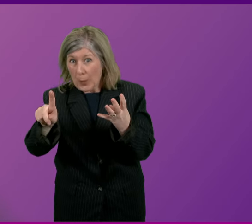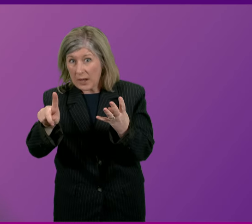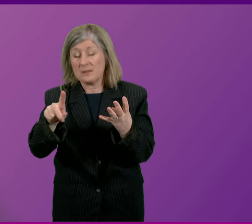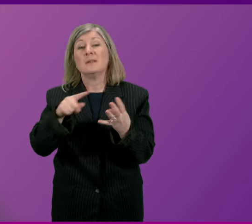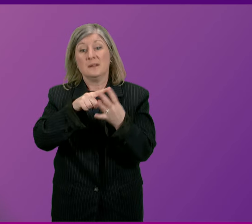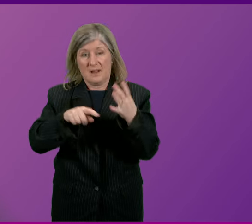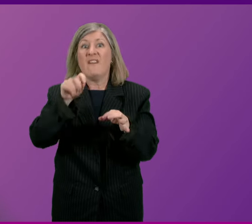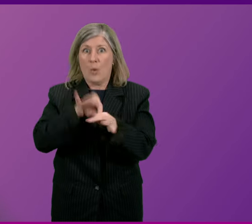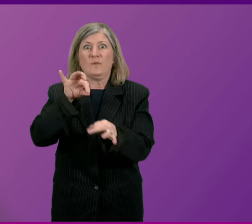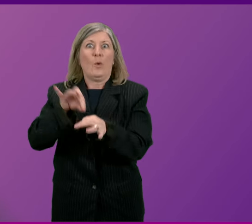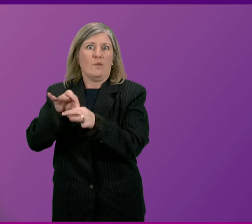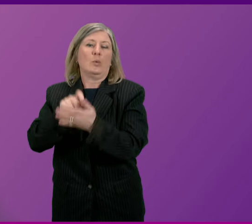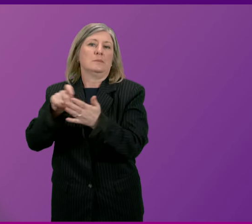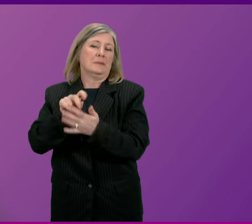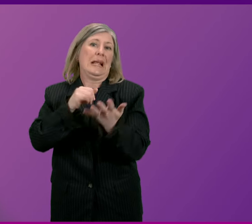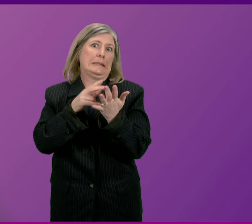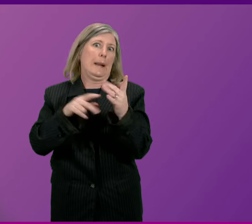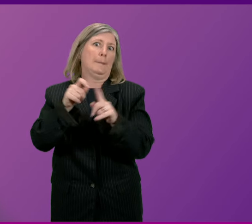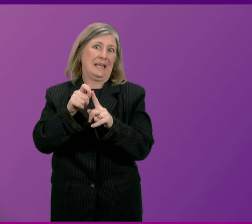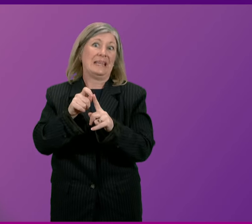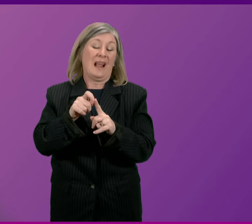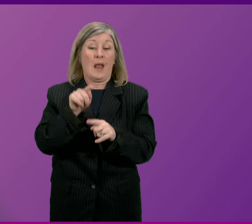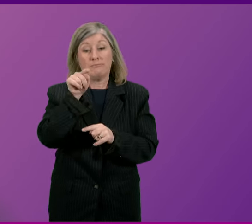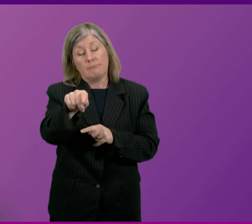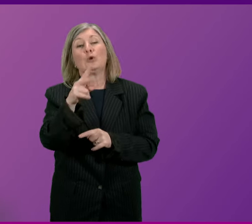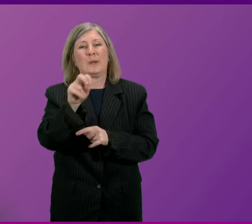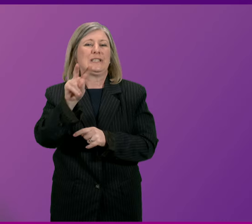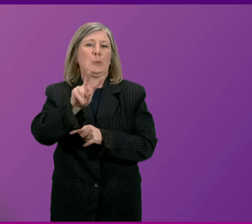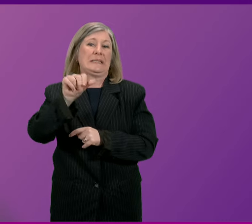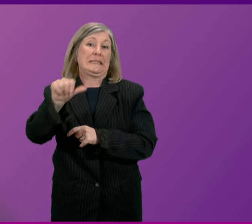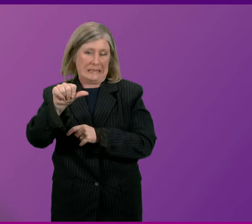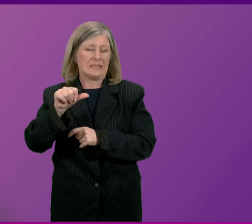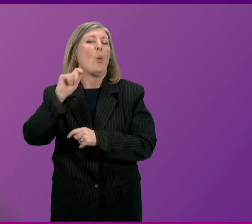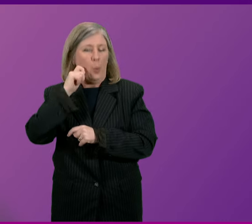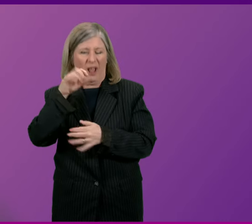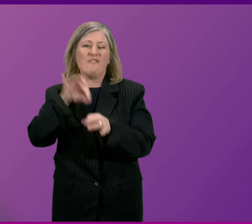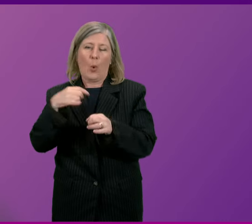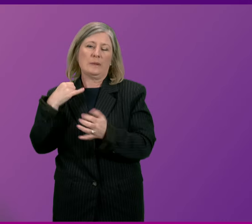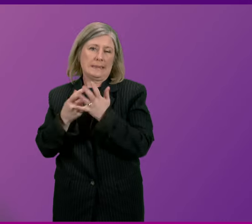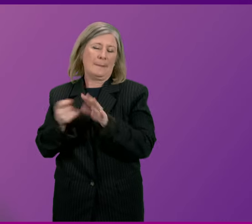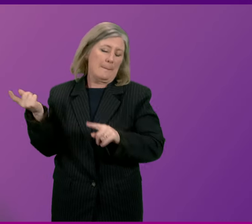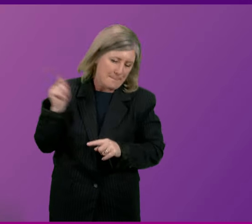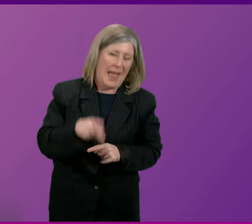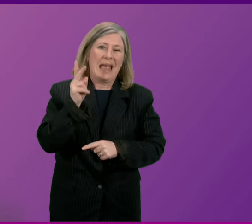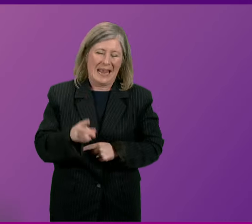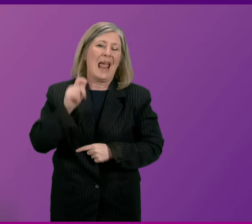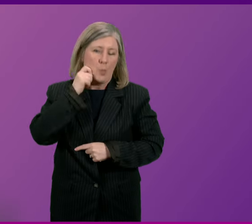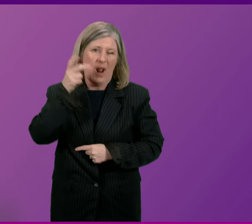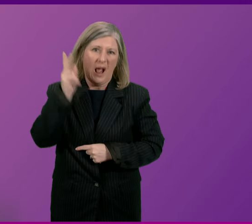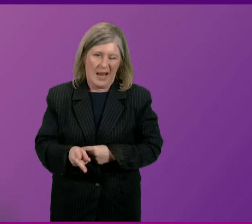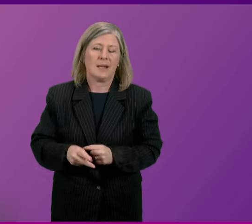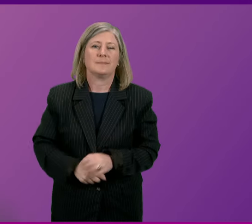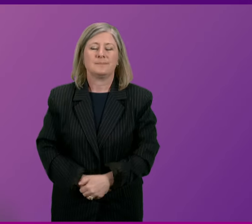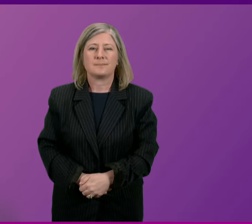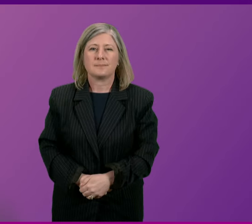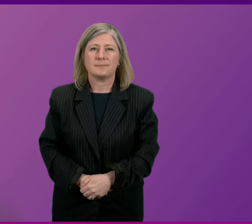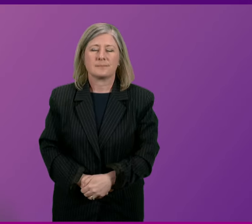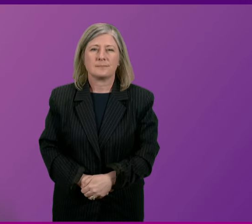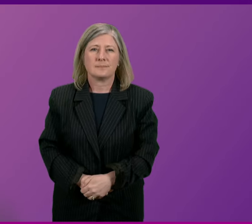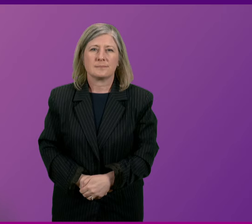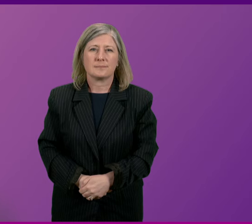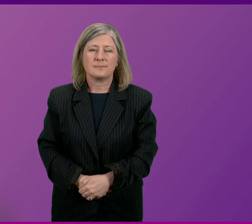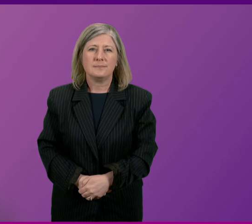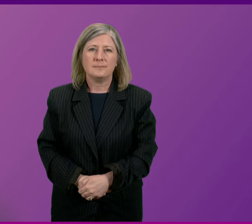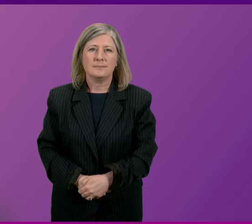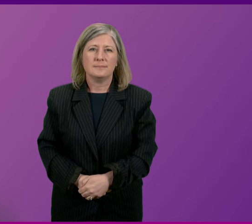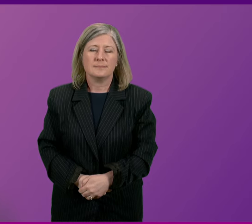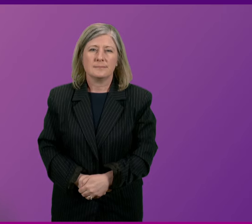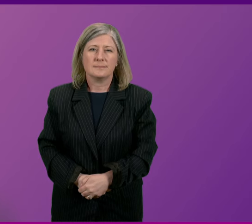into government; and in 2026, under my leadership, they will send us back into government as well.